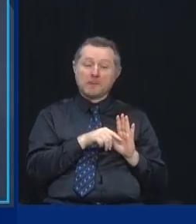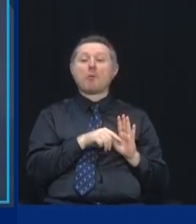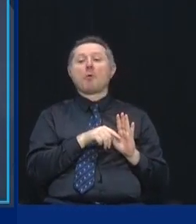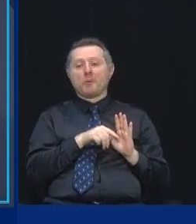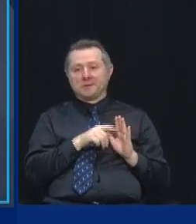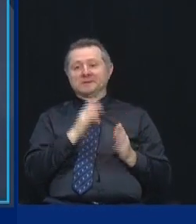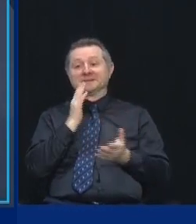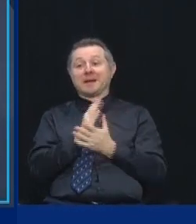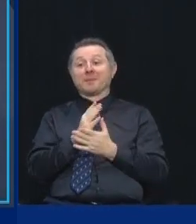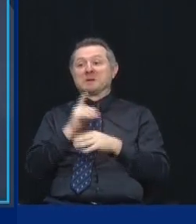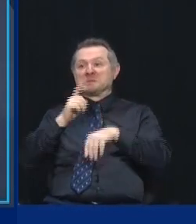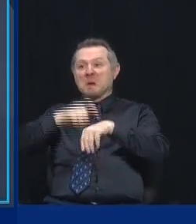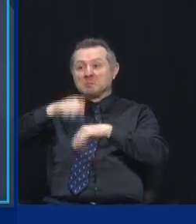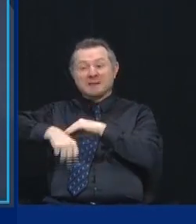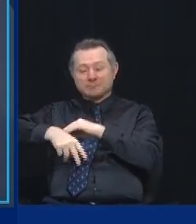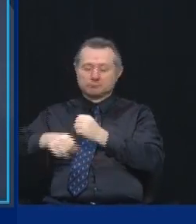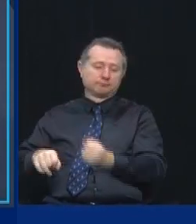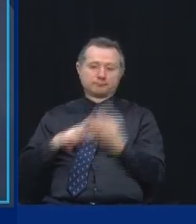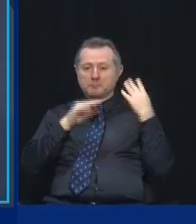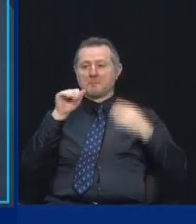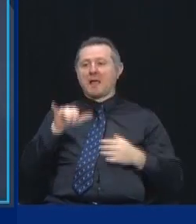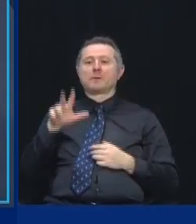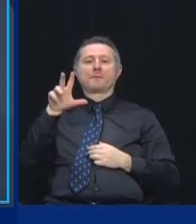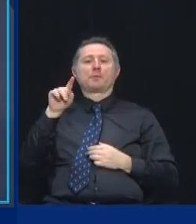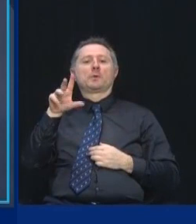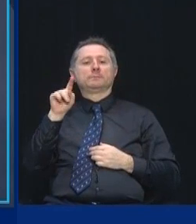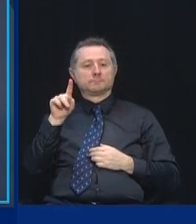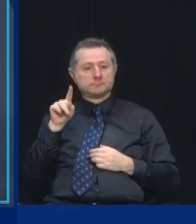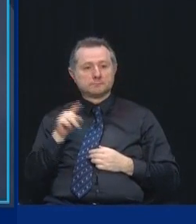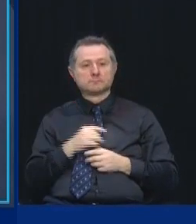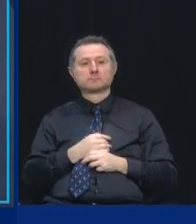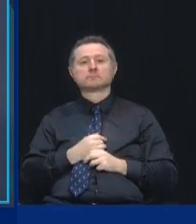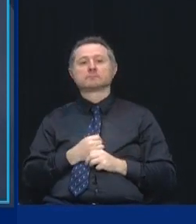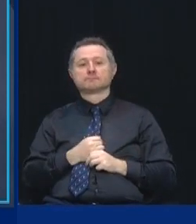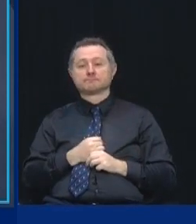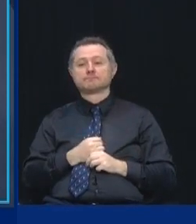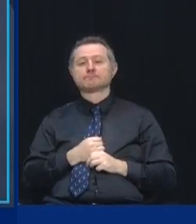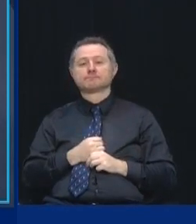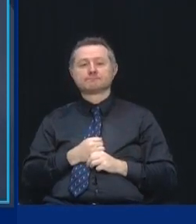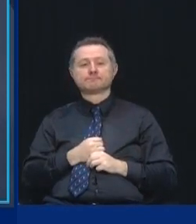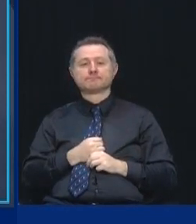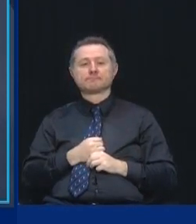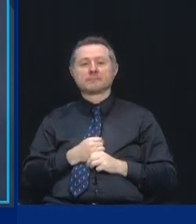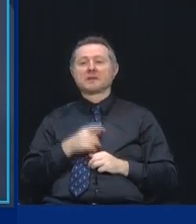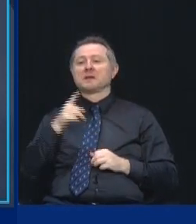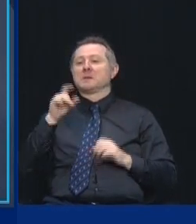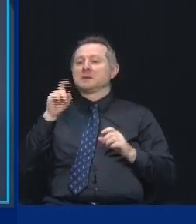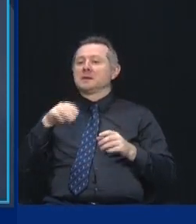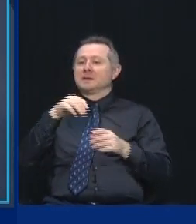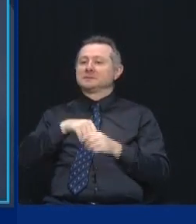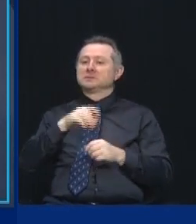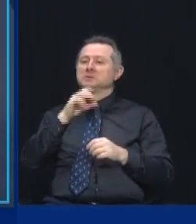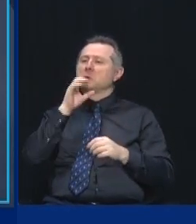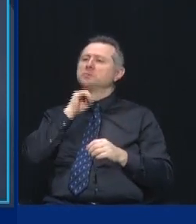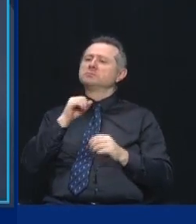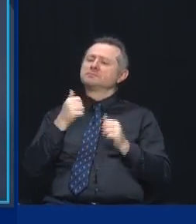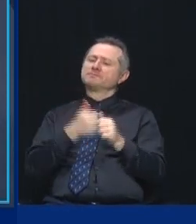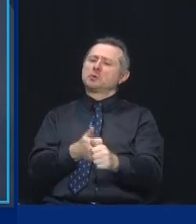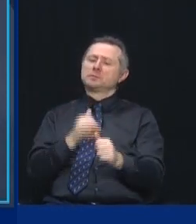MAY 17th. INDOOR FOOD AND BEVERAGE. INDOOR RESTAURANT SERVICE,